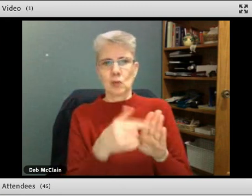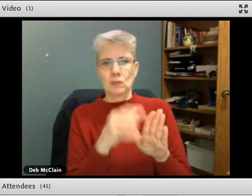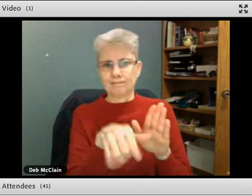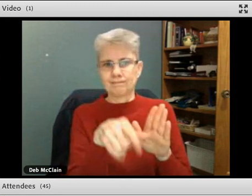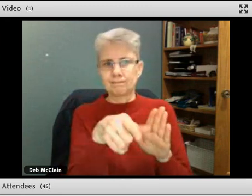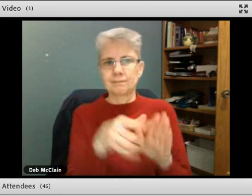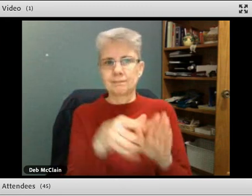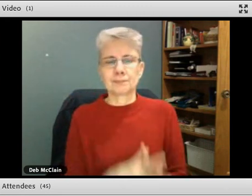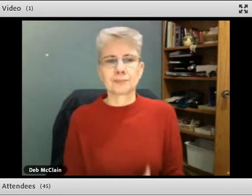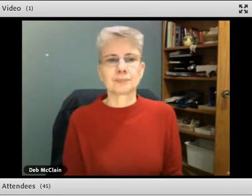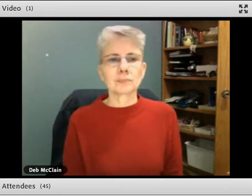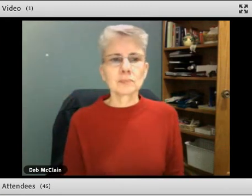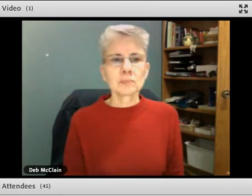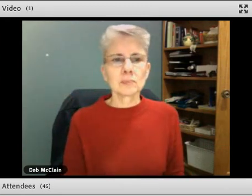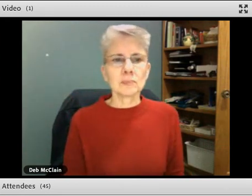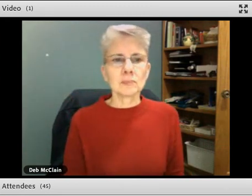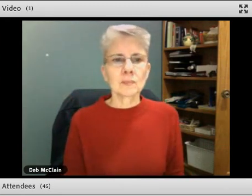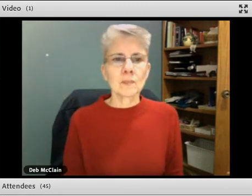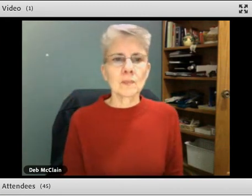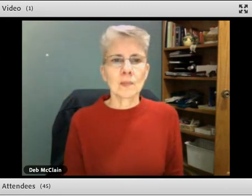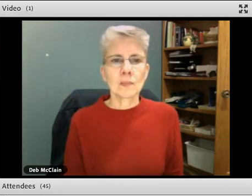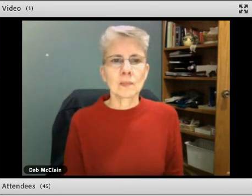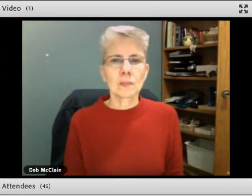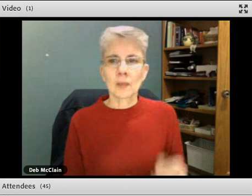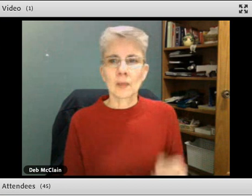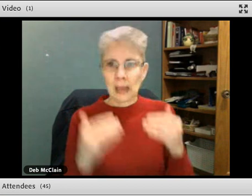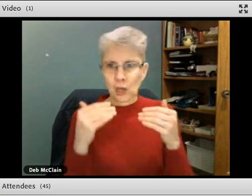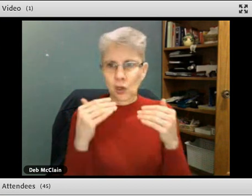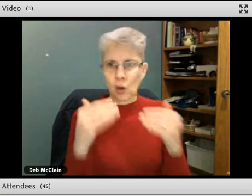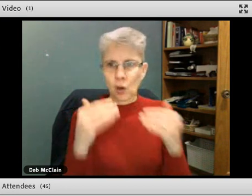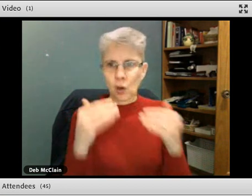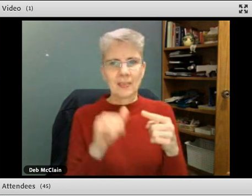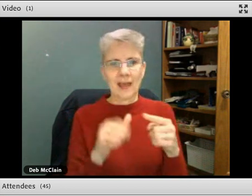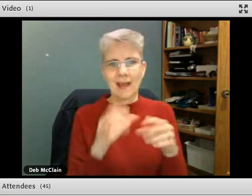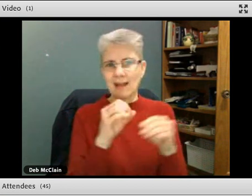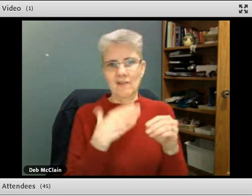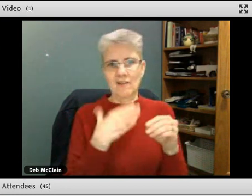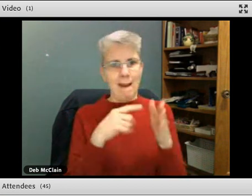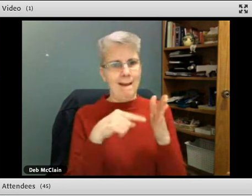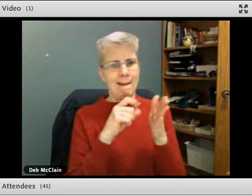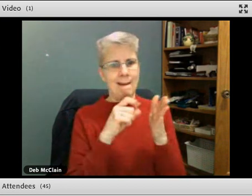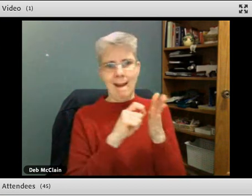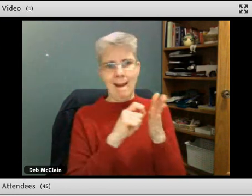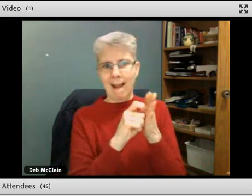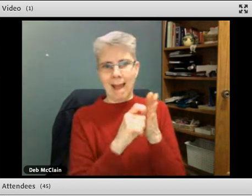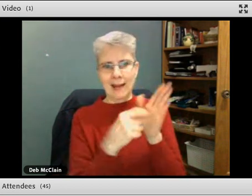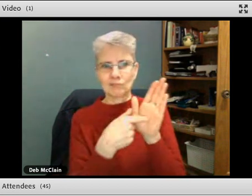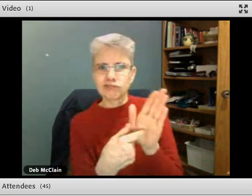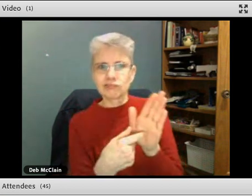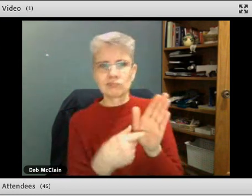So, I'll move on from those. Yep, none of my highlighting is showing up. Yeah, and then I had the delimiters marked too,